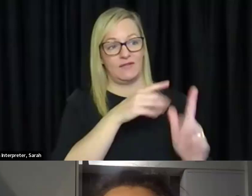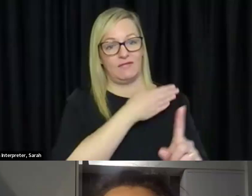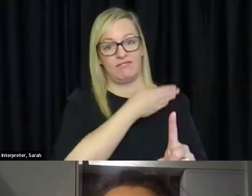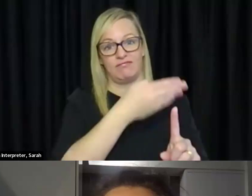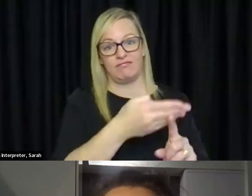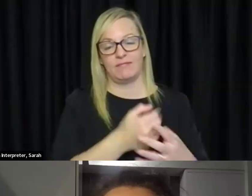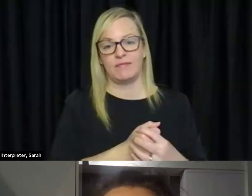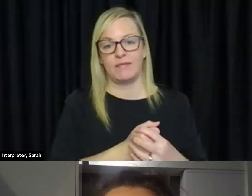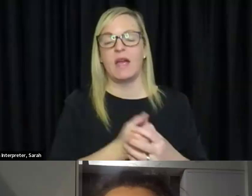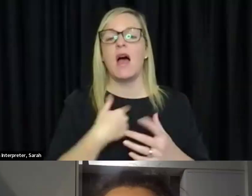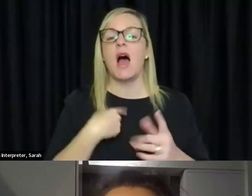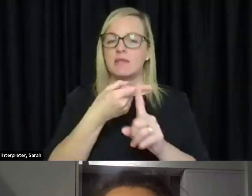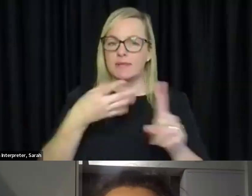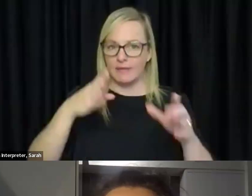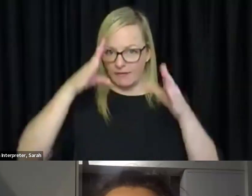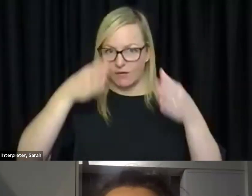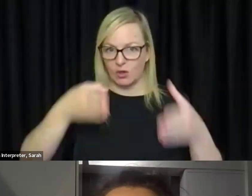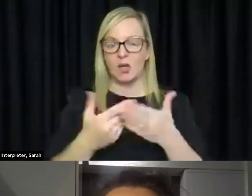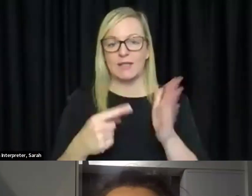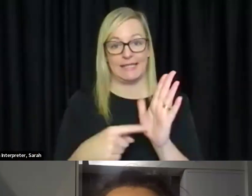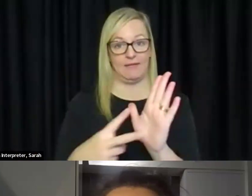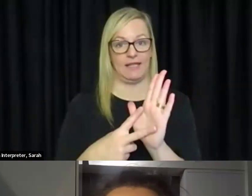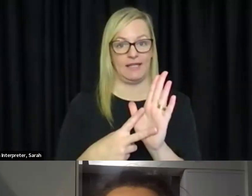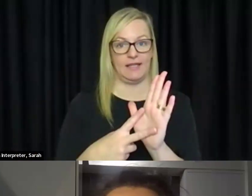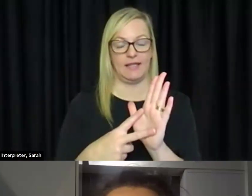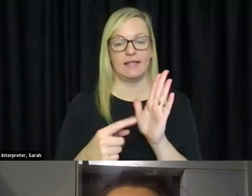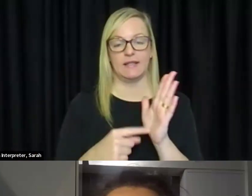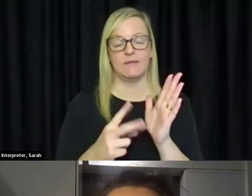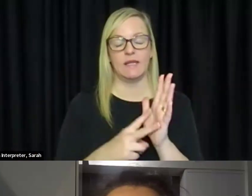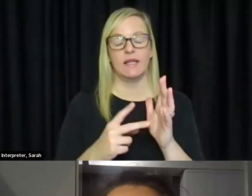television specifically, so I had to do a little bit of research about what it is like in the book